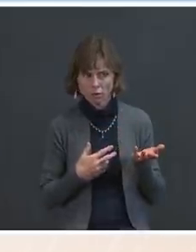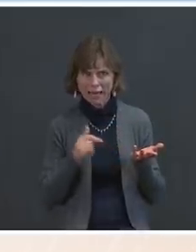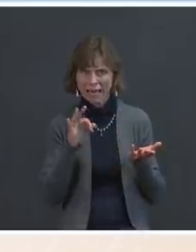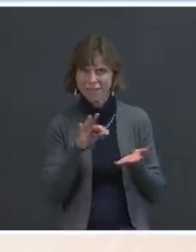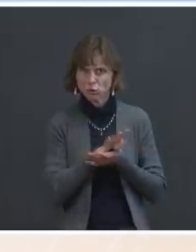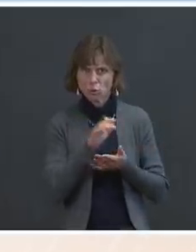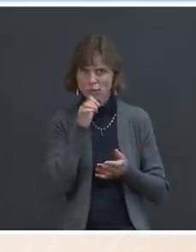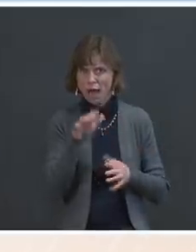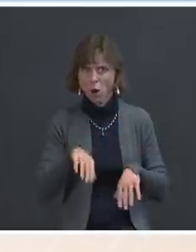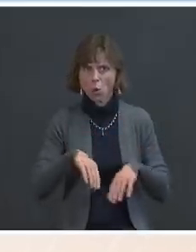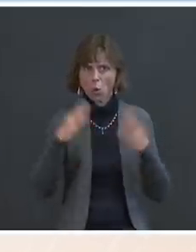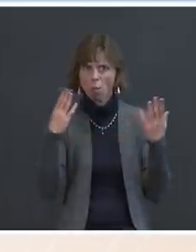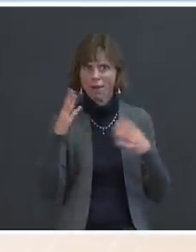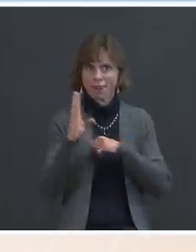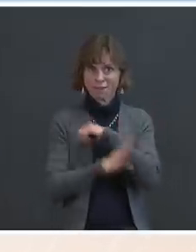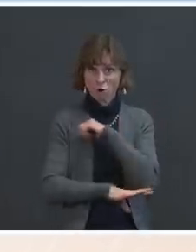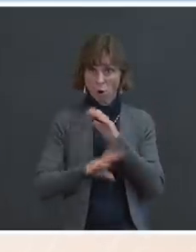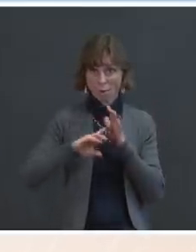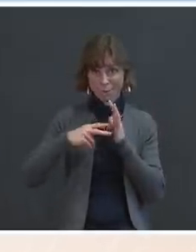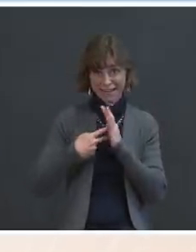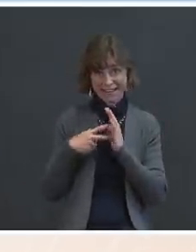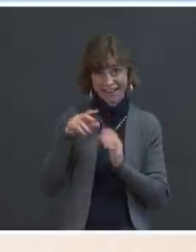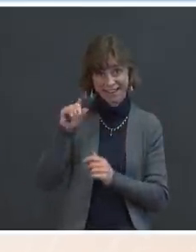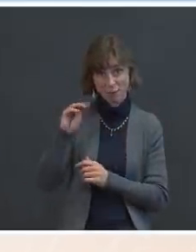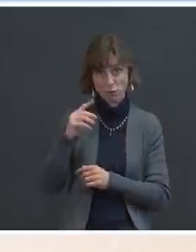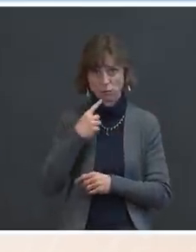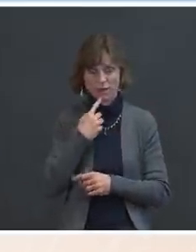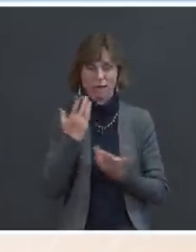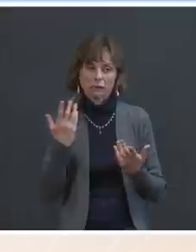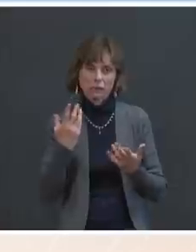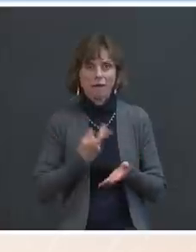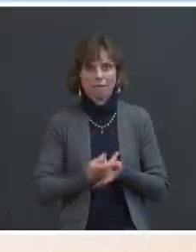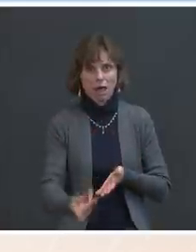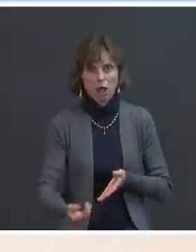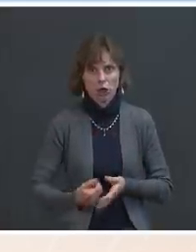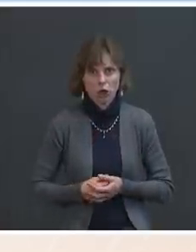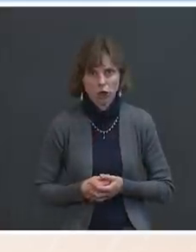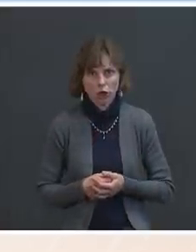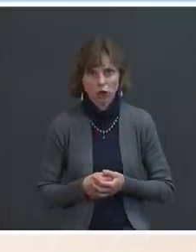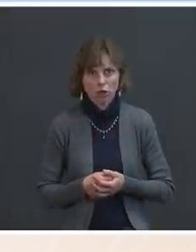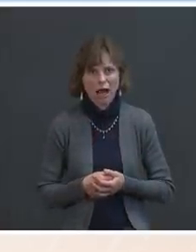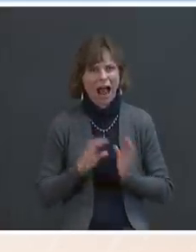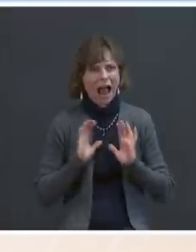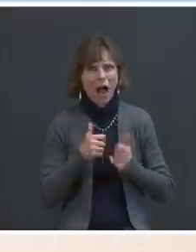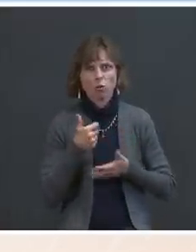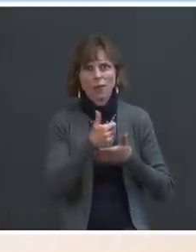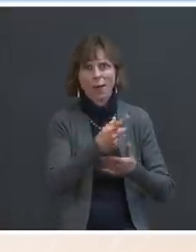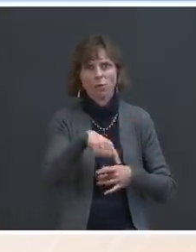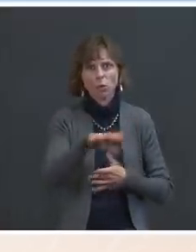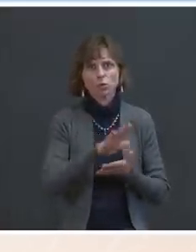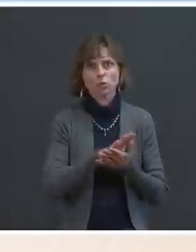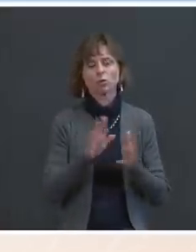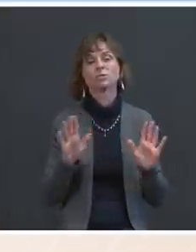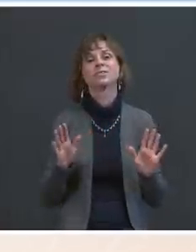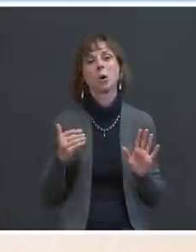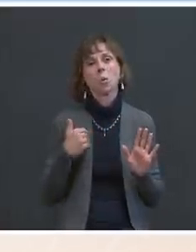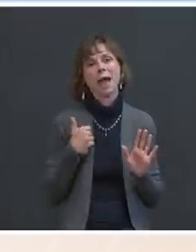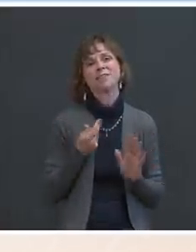would the administration consider it a failure? And what more could they possibly do to help those schools along? Ms. Psaki: We have several months before the fall --